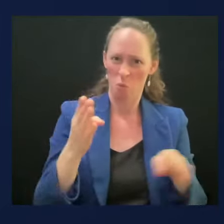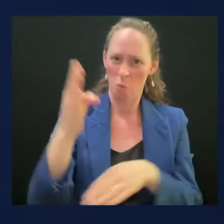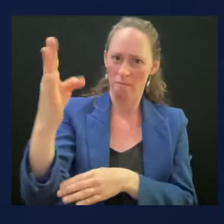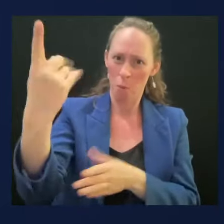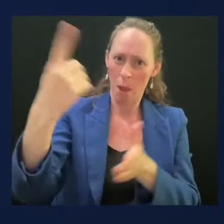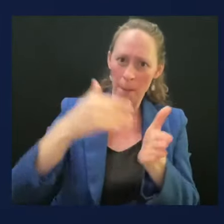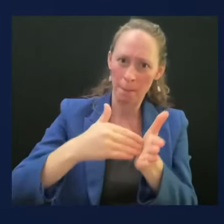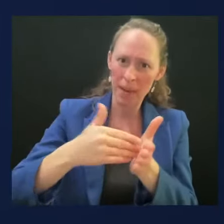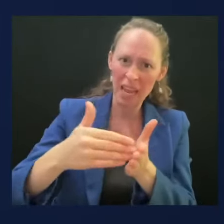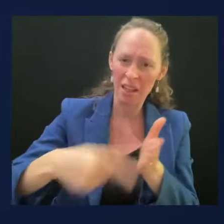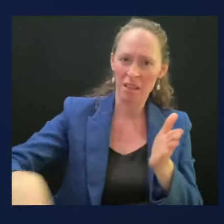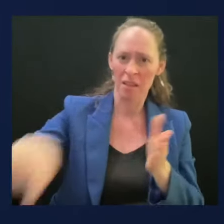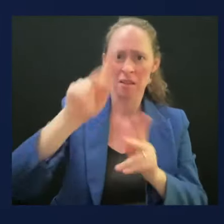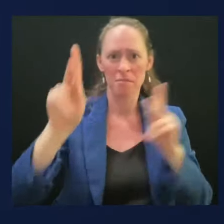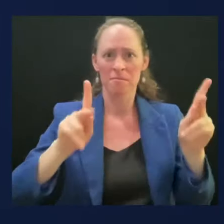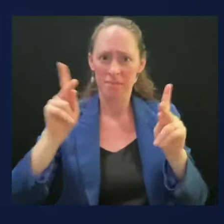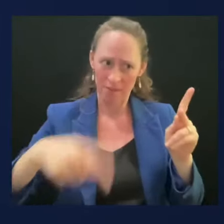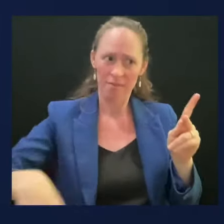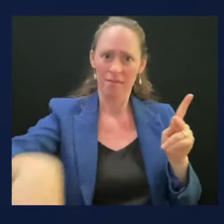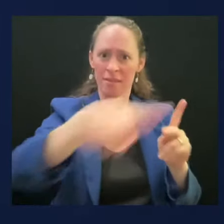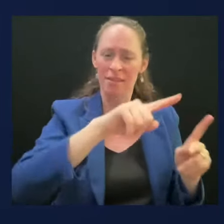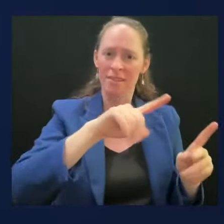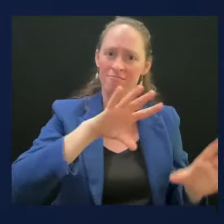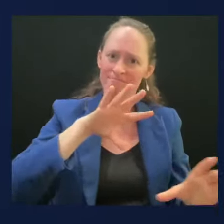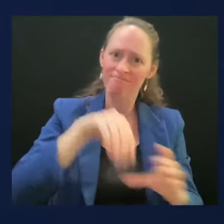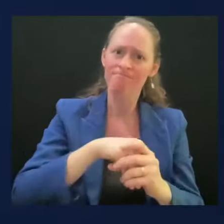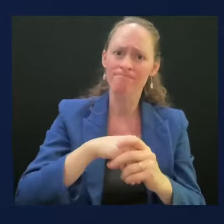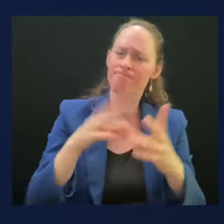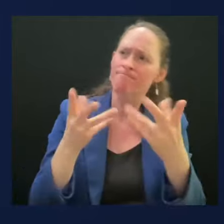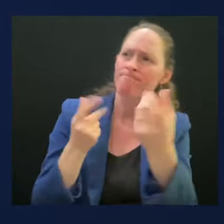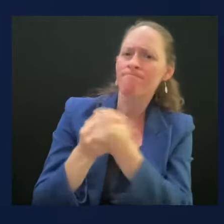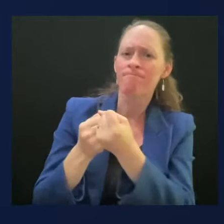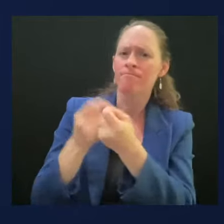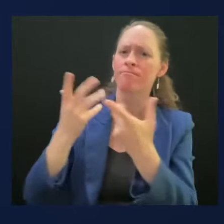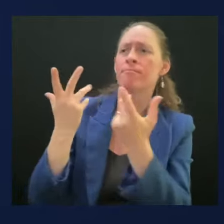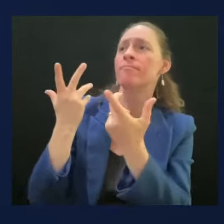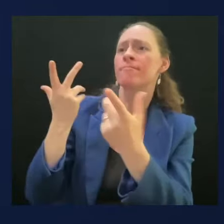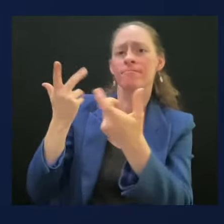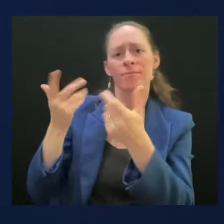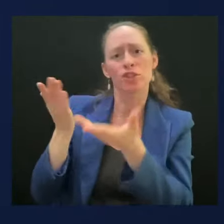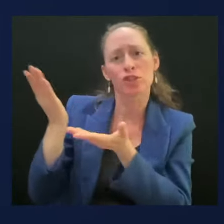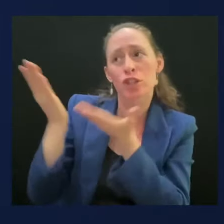Their unwavering commitment, their dedication to freedom, their echoes through the ages,